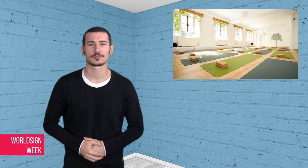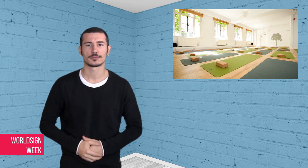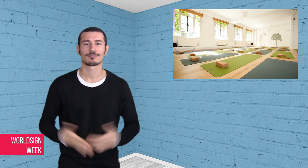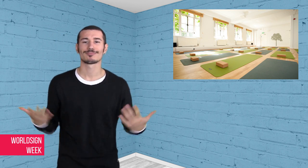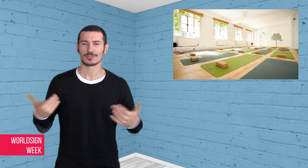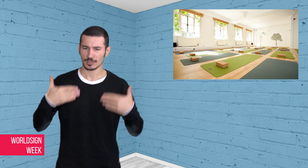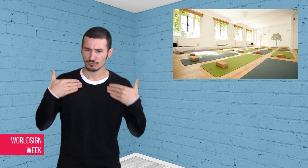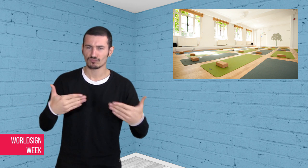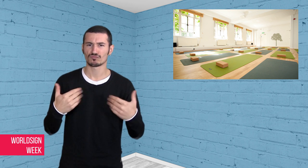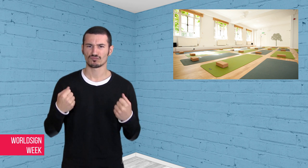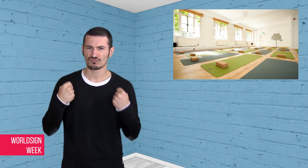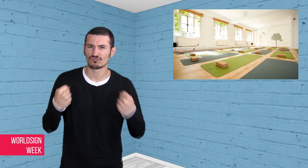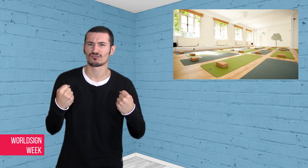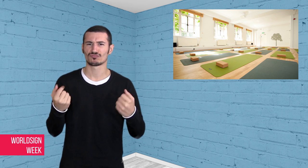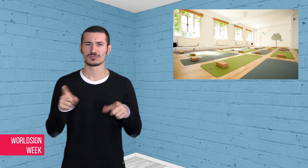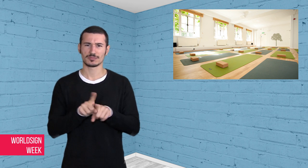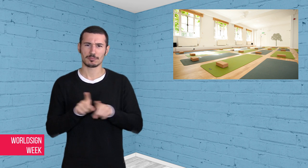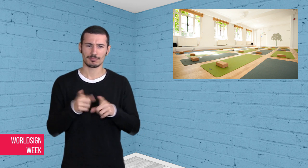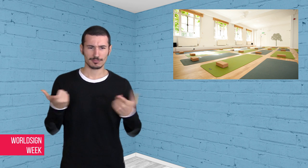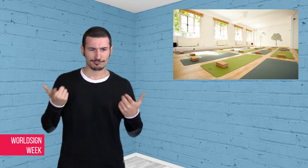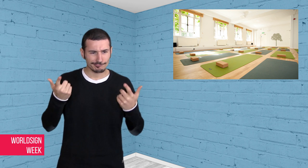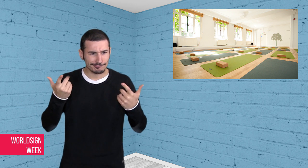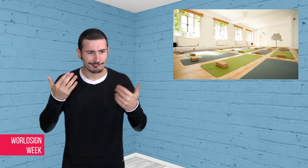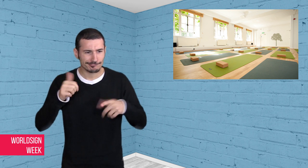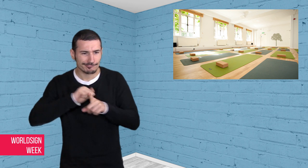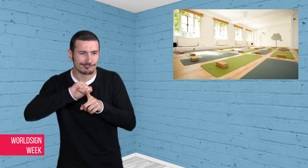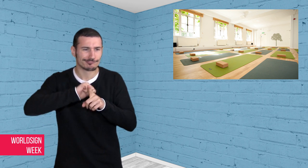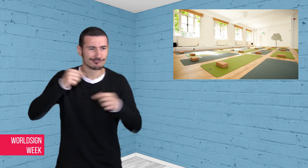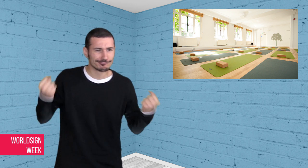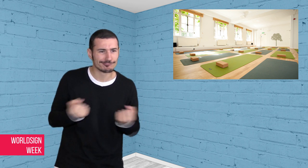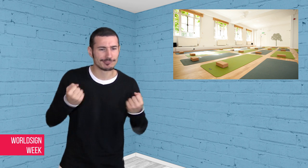Most important, make sure you are learning